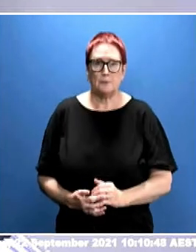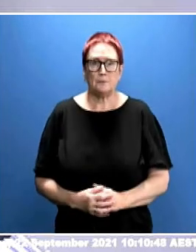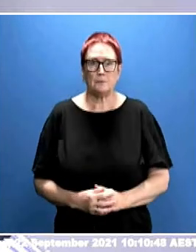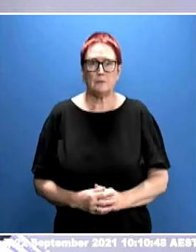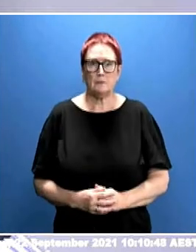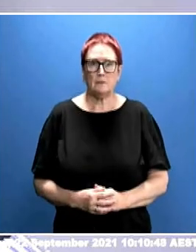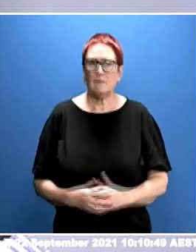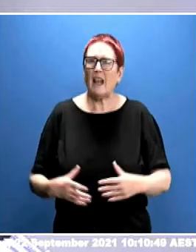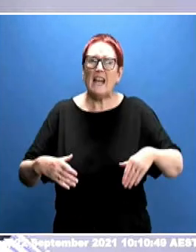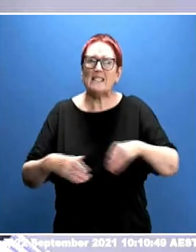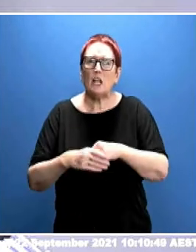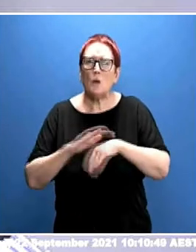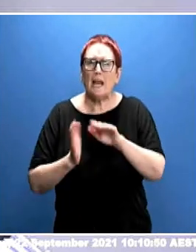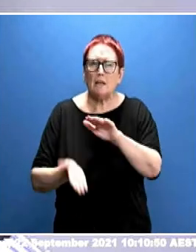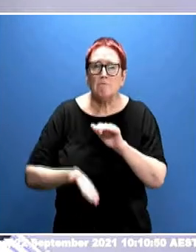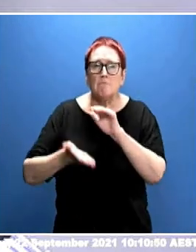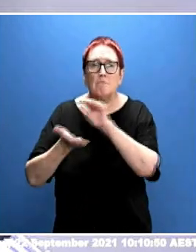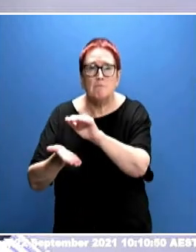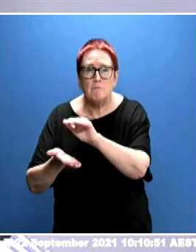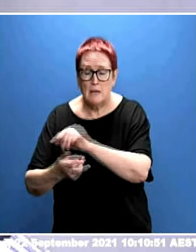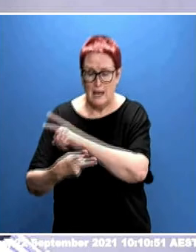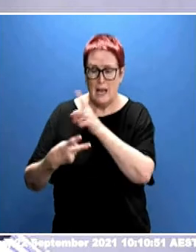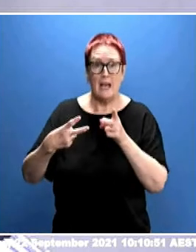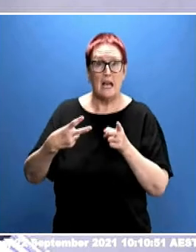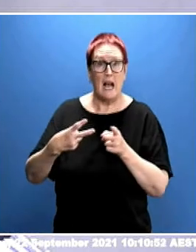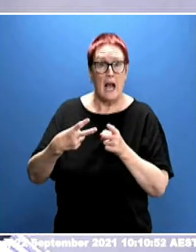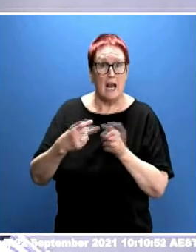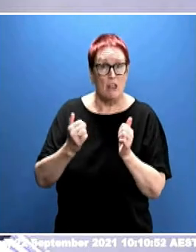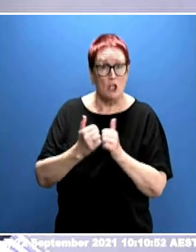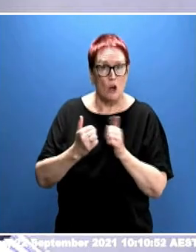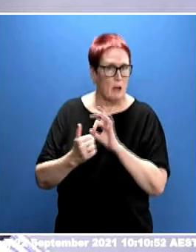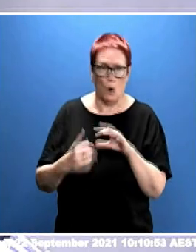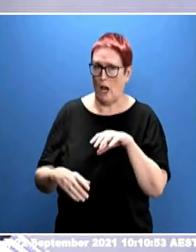that's already included in the tender bundle. The next document I'm about to refer to is not.